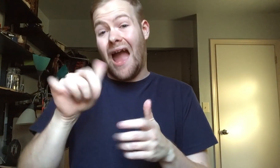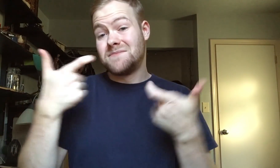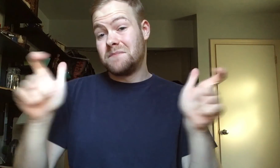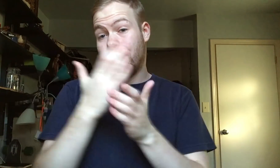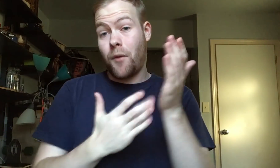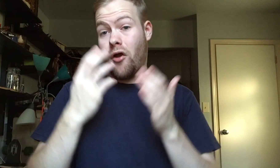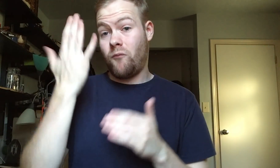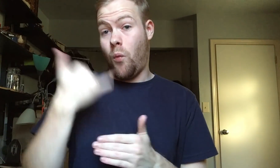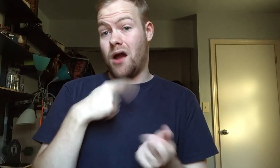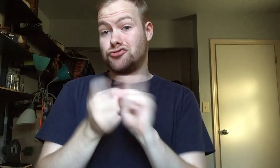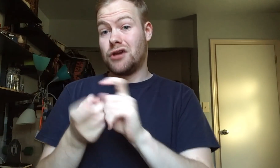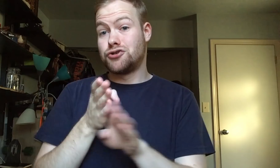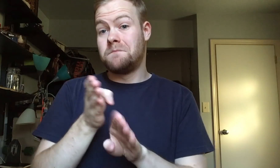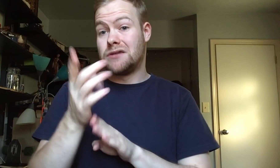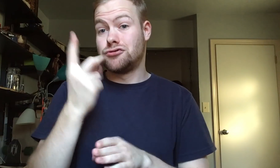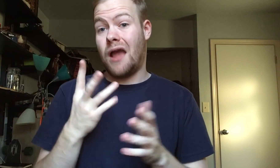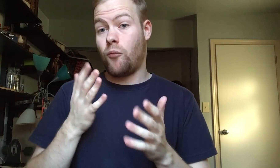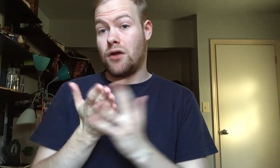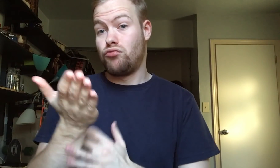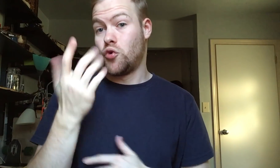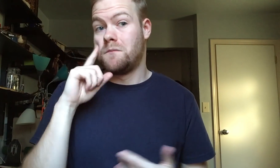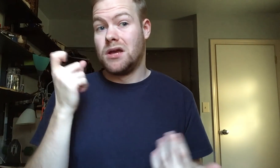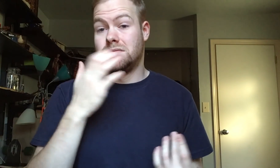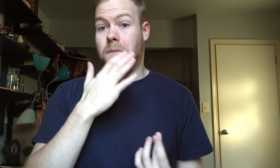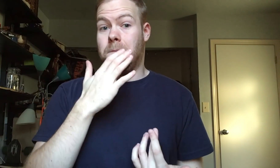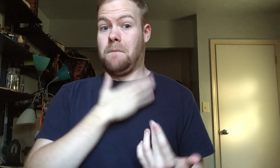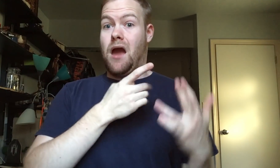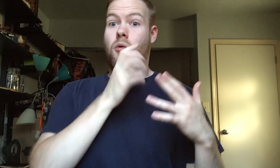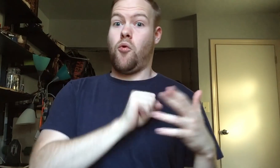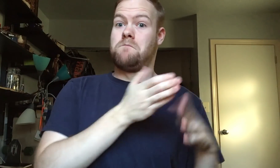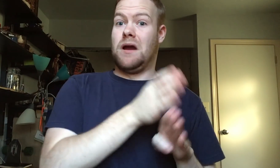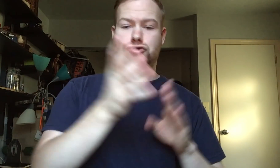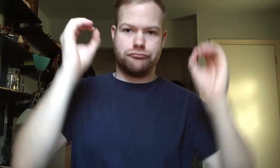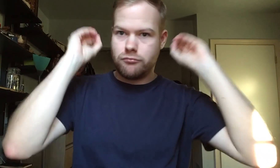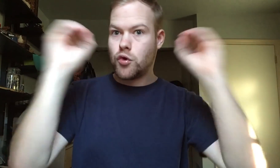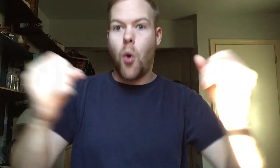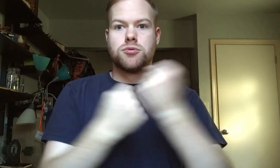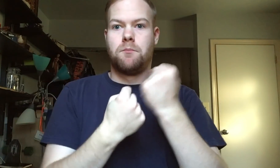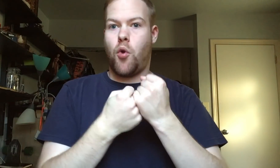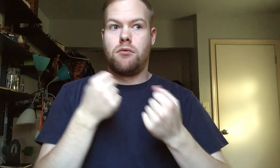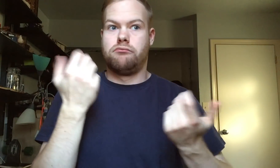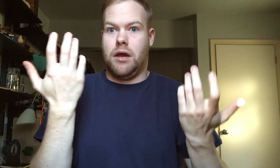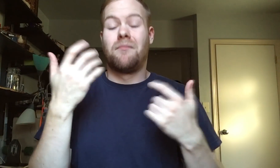That’s a big part of why I changed majors halfway through, because my old major had NO support.